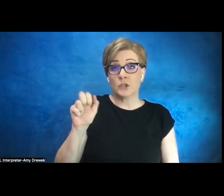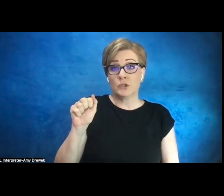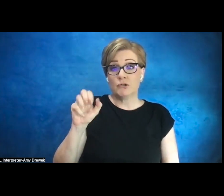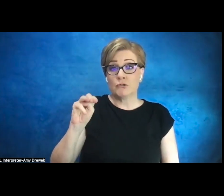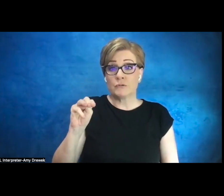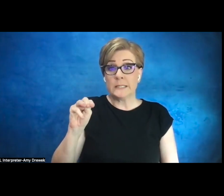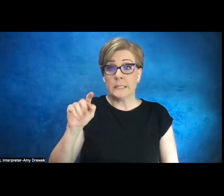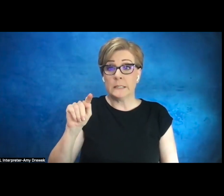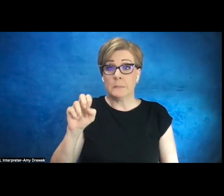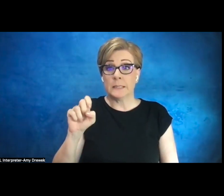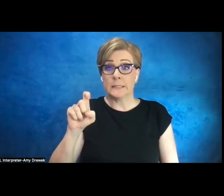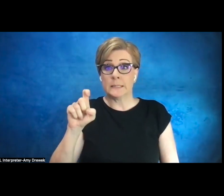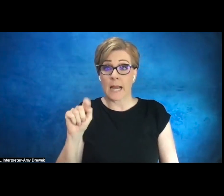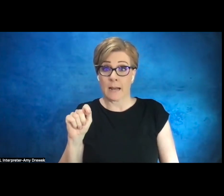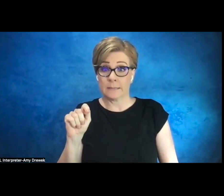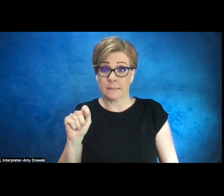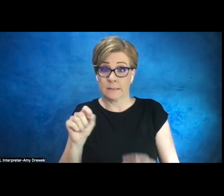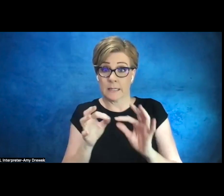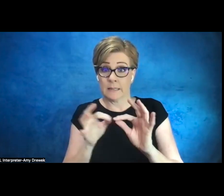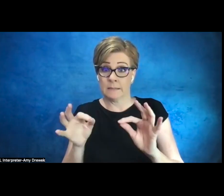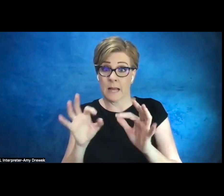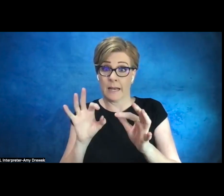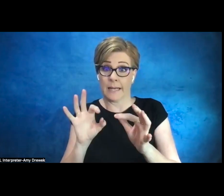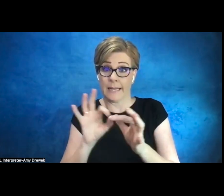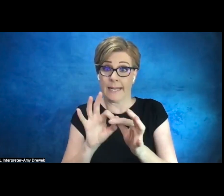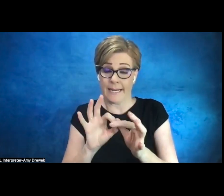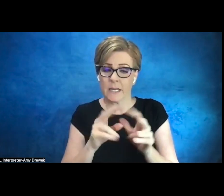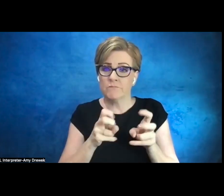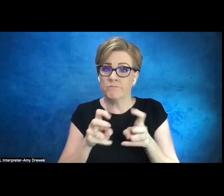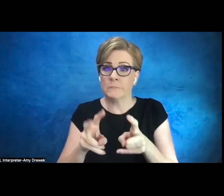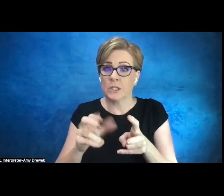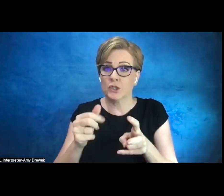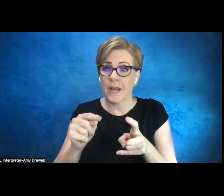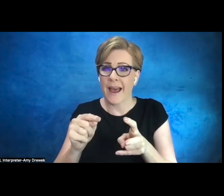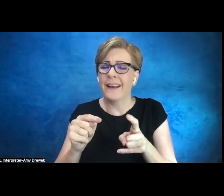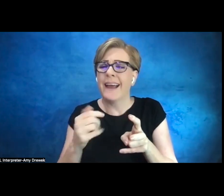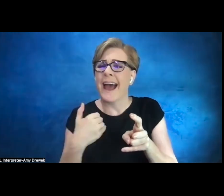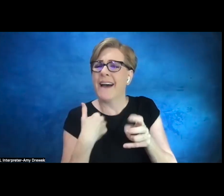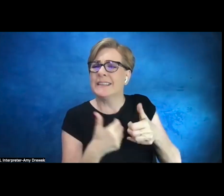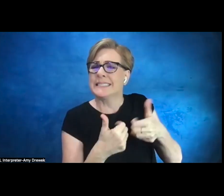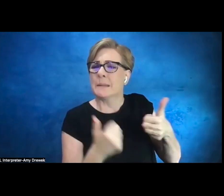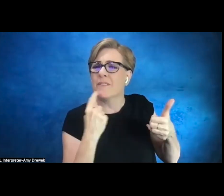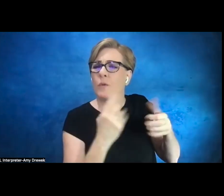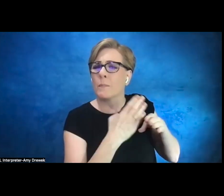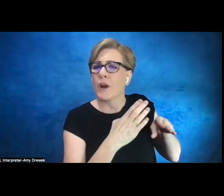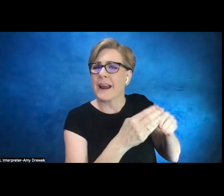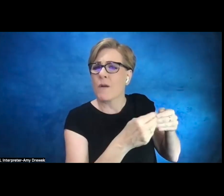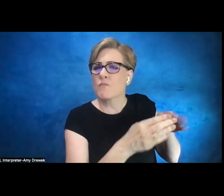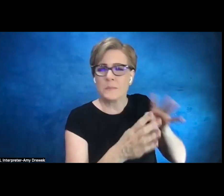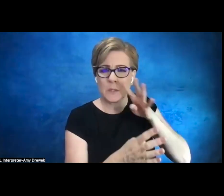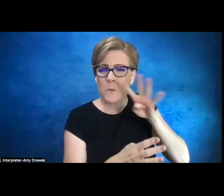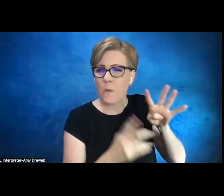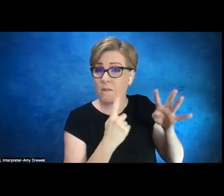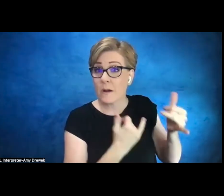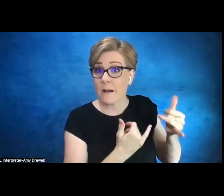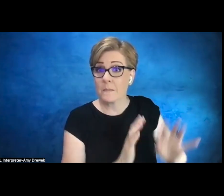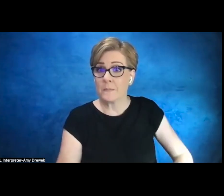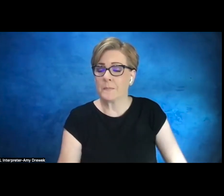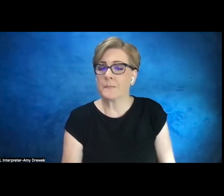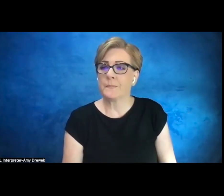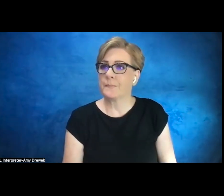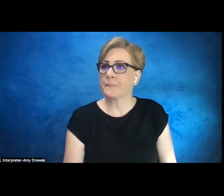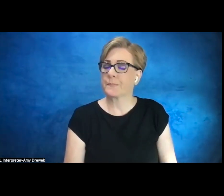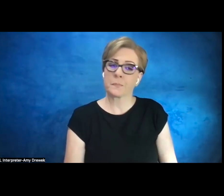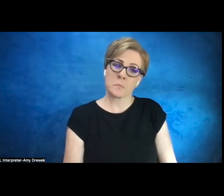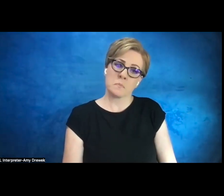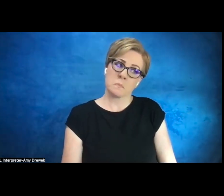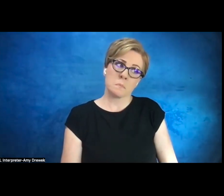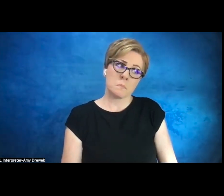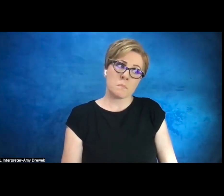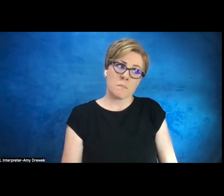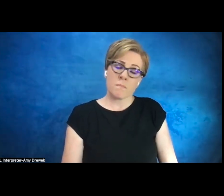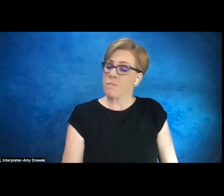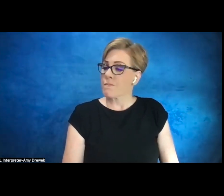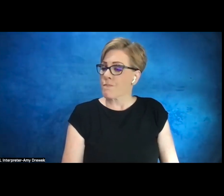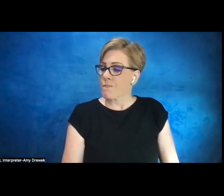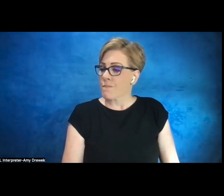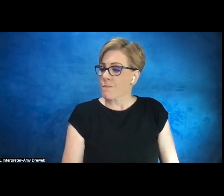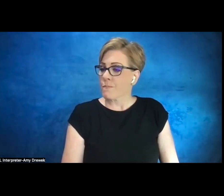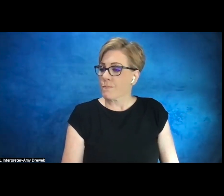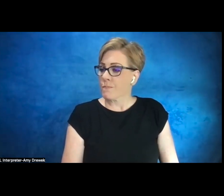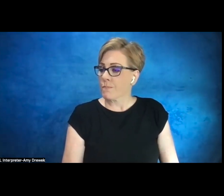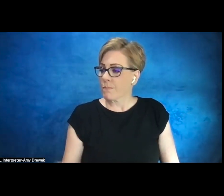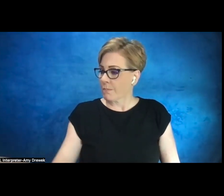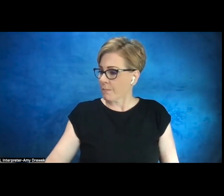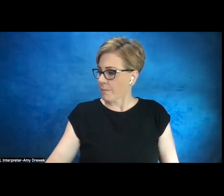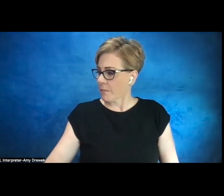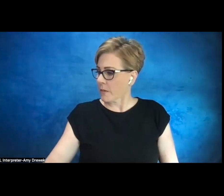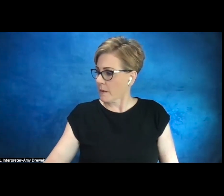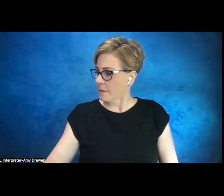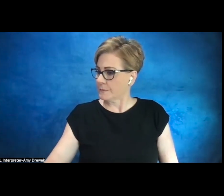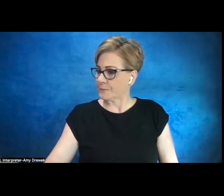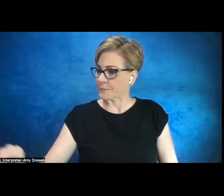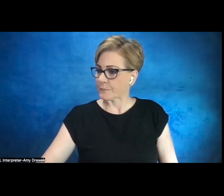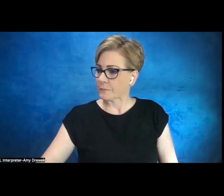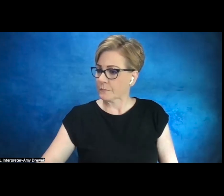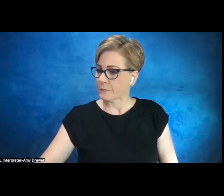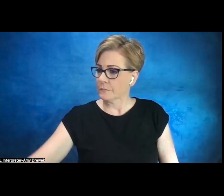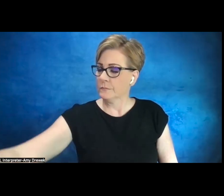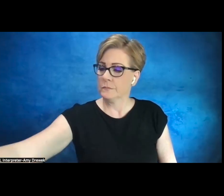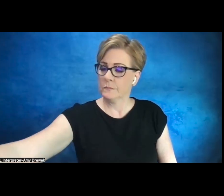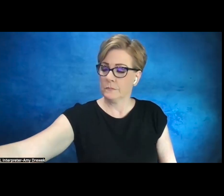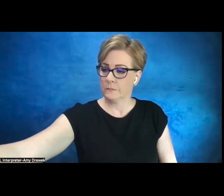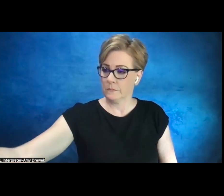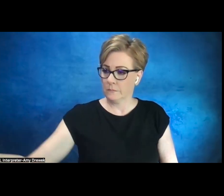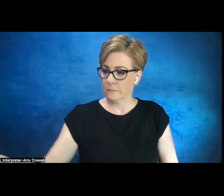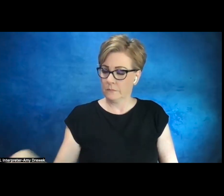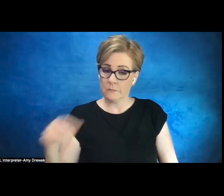StreamText for now, but I'm putting the StreamText link in the chat.